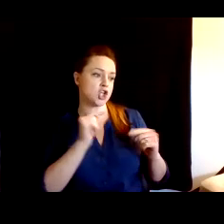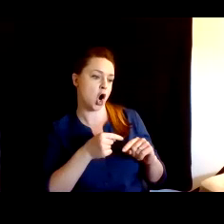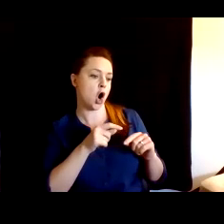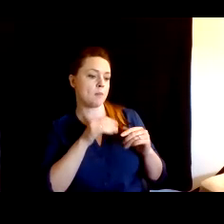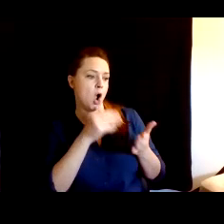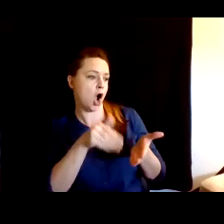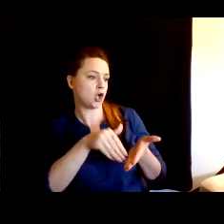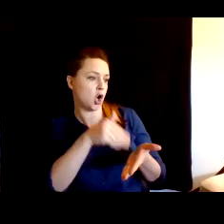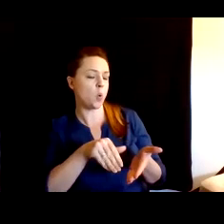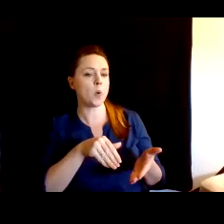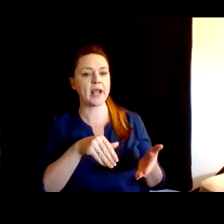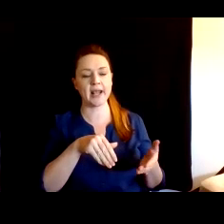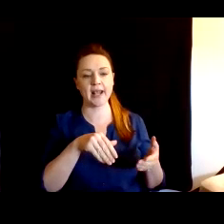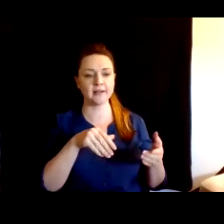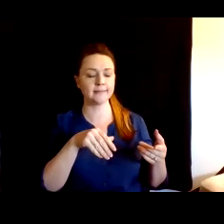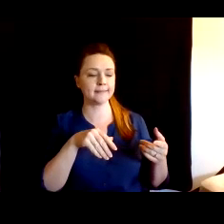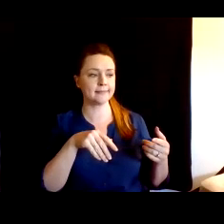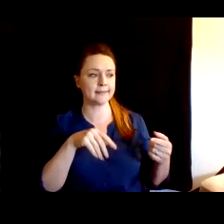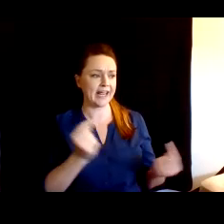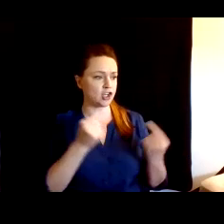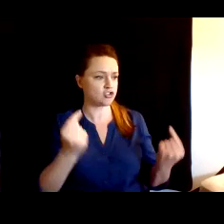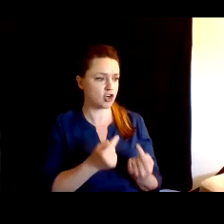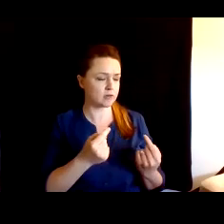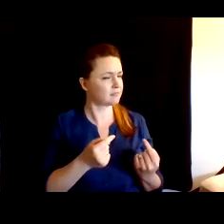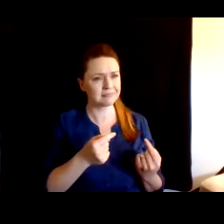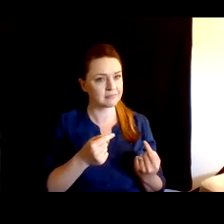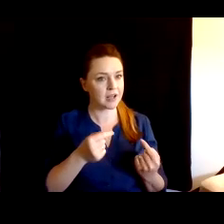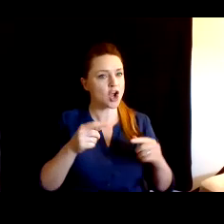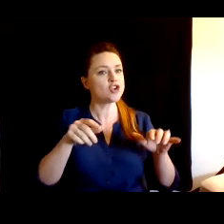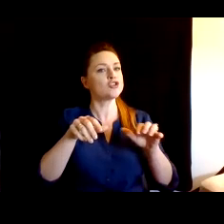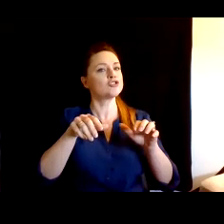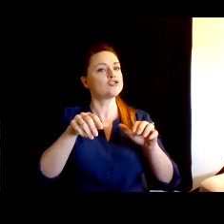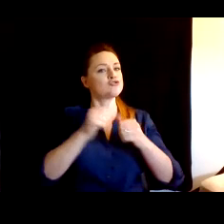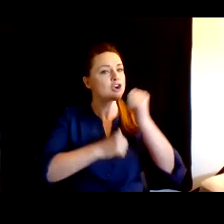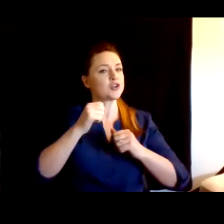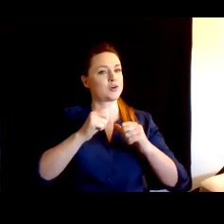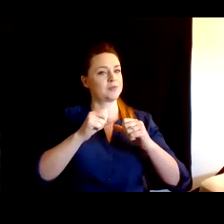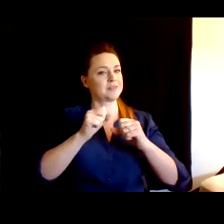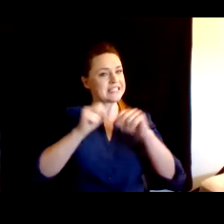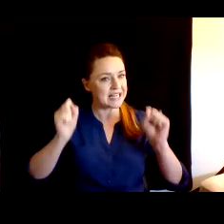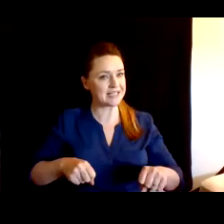That's a you issue, as if there are not structural systems afoot or at work that make it really, really difficult